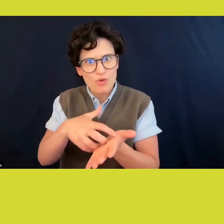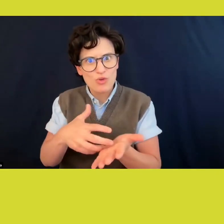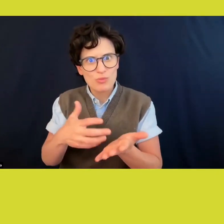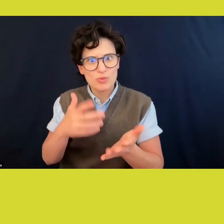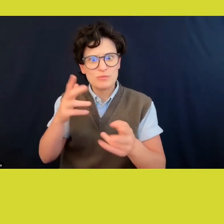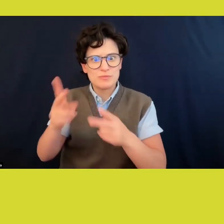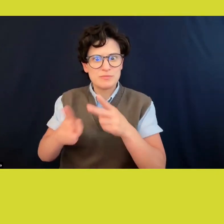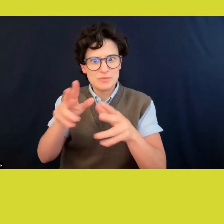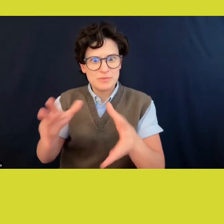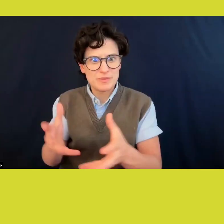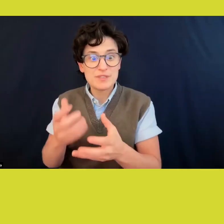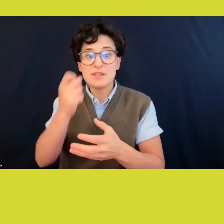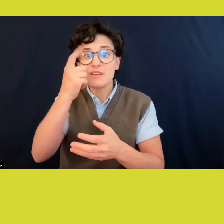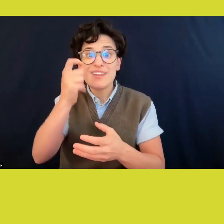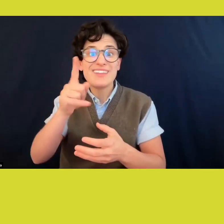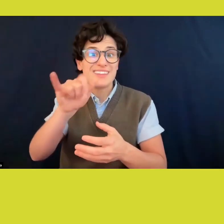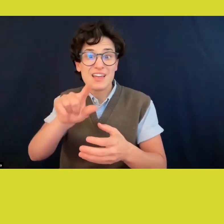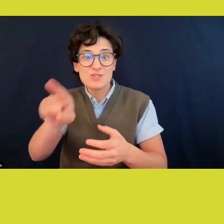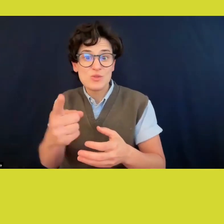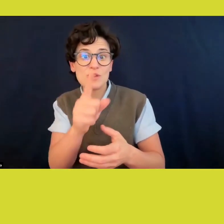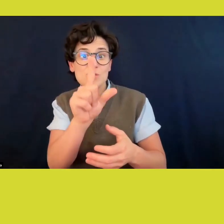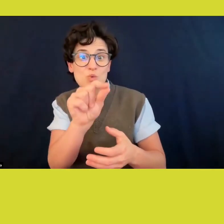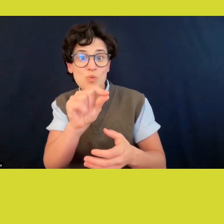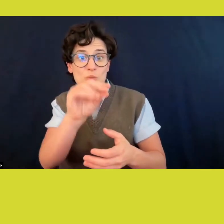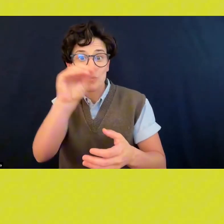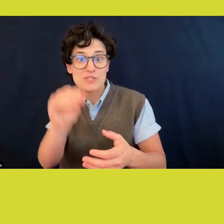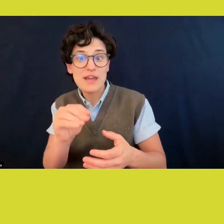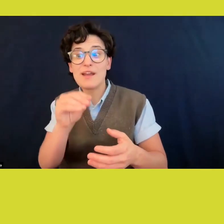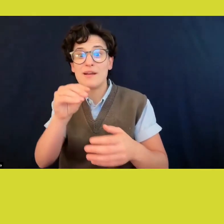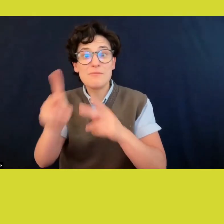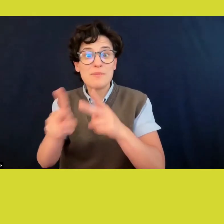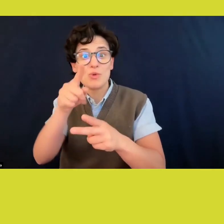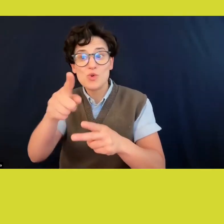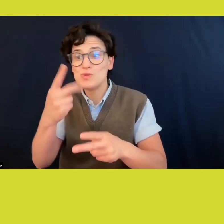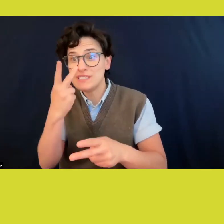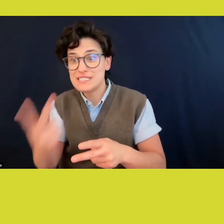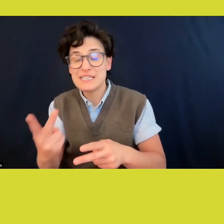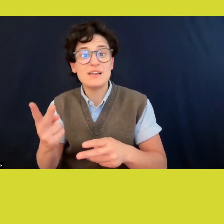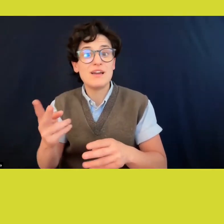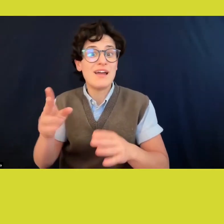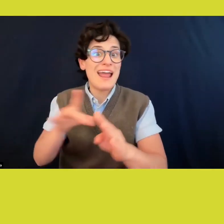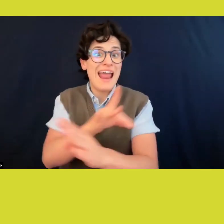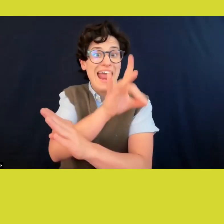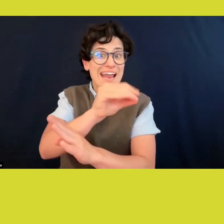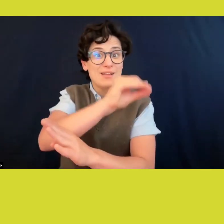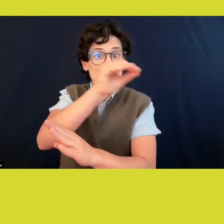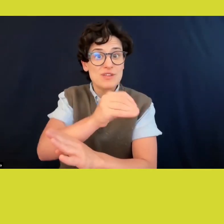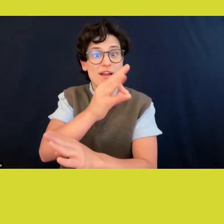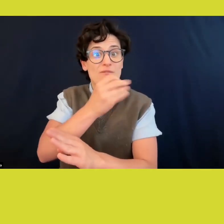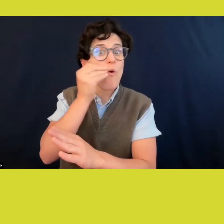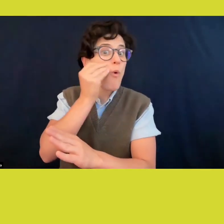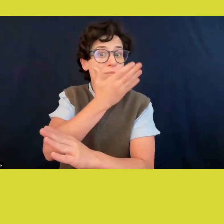population, people who are doubled up or in shelters or living in their cars. We don't see, but they're actually